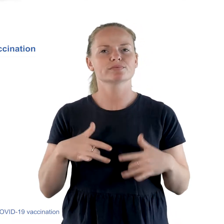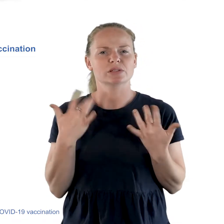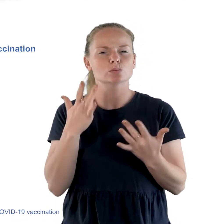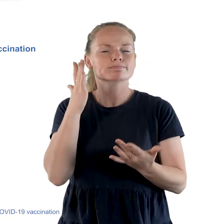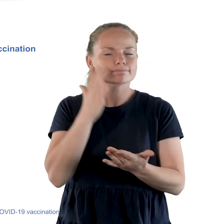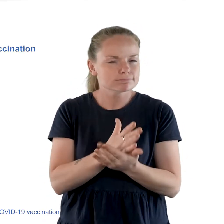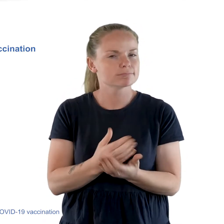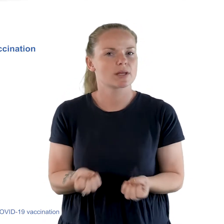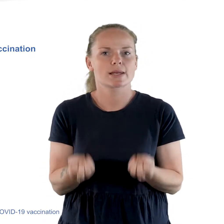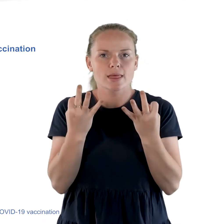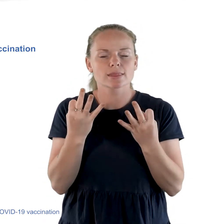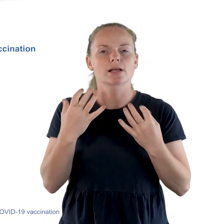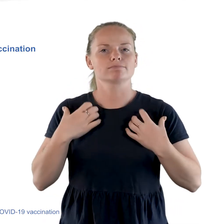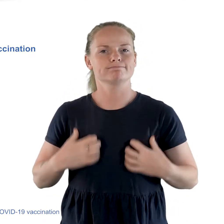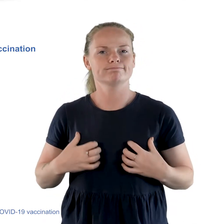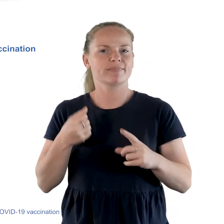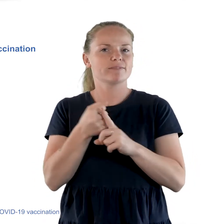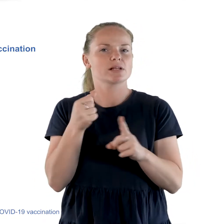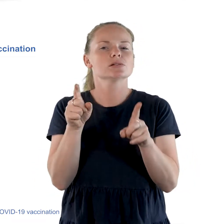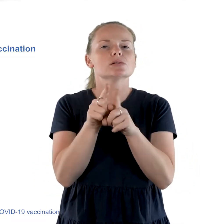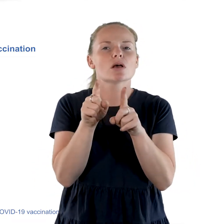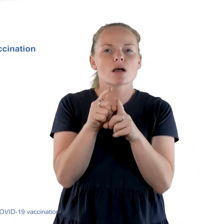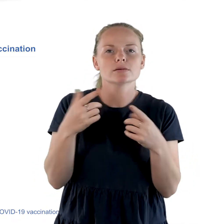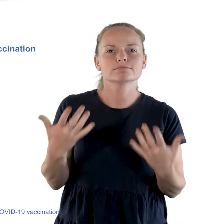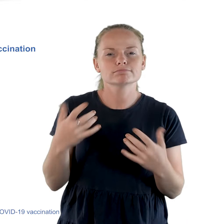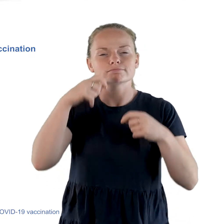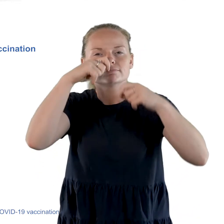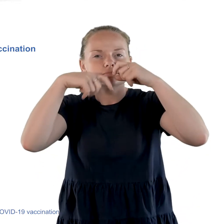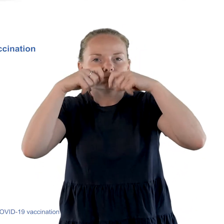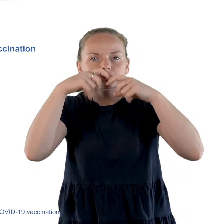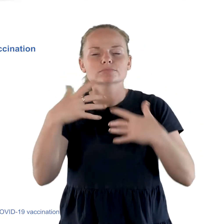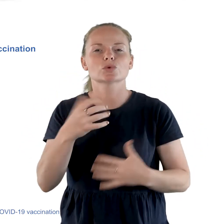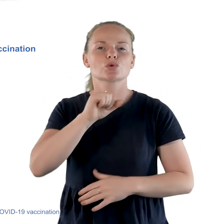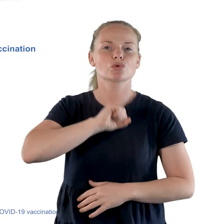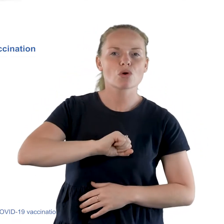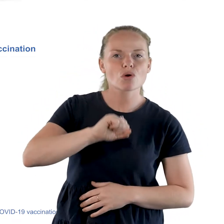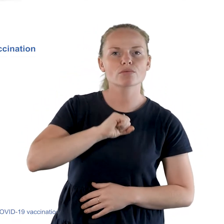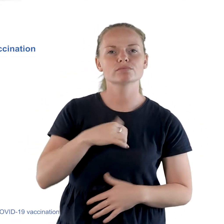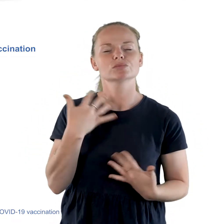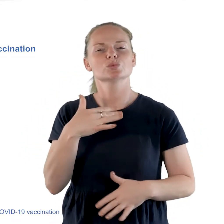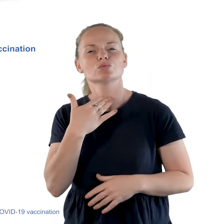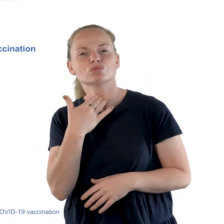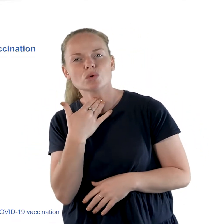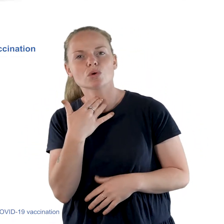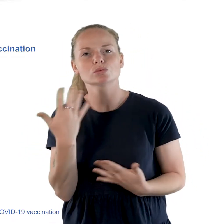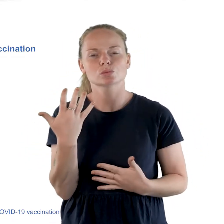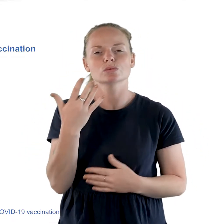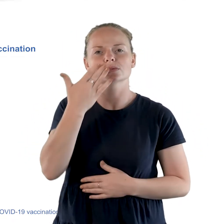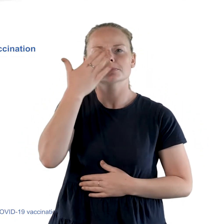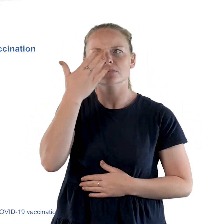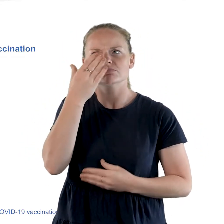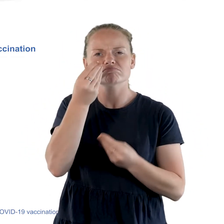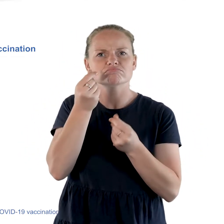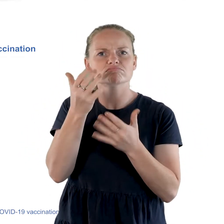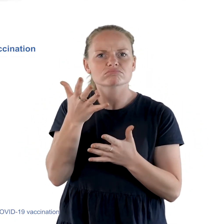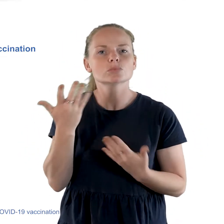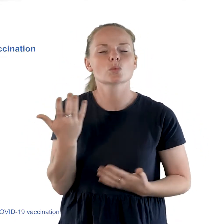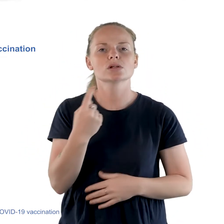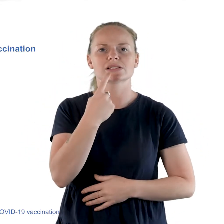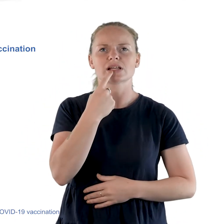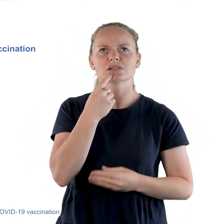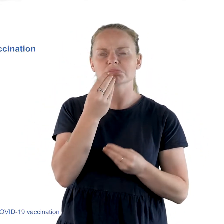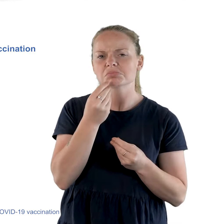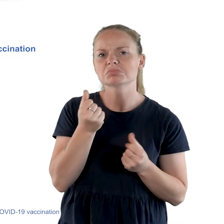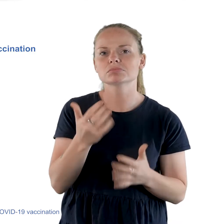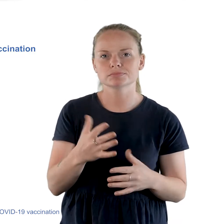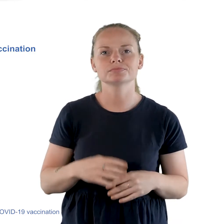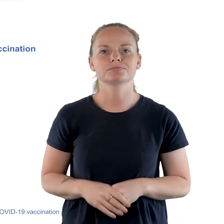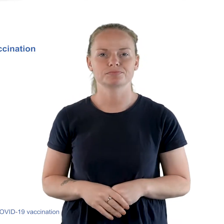if you are sure that you don’t have any respiratory symptoms (e.g. runny nose, cough, sore throat, loss of smell or loss of taste).